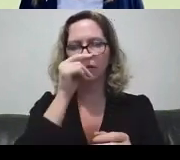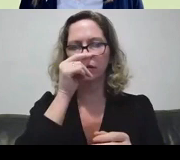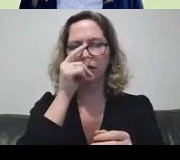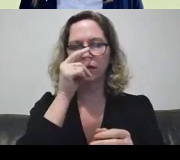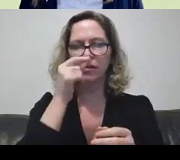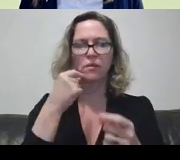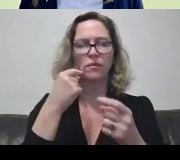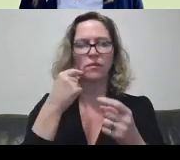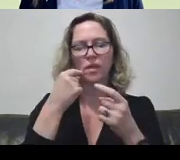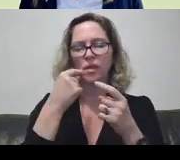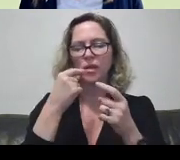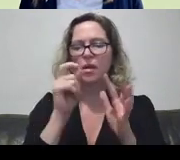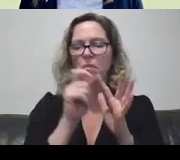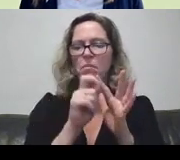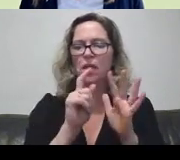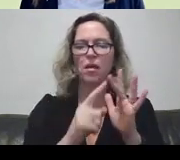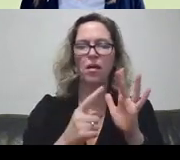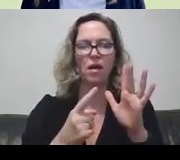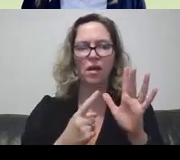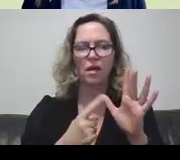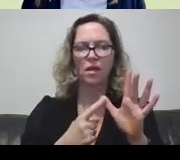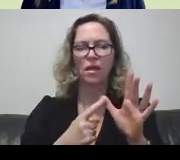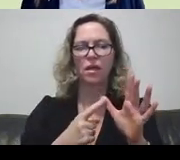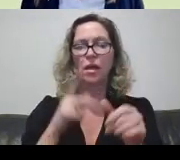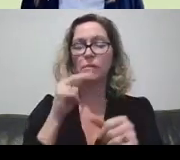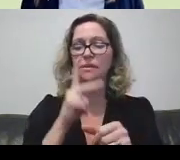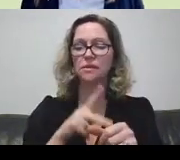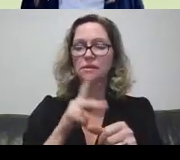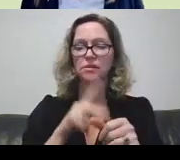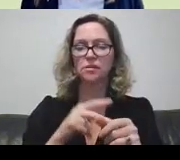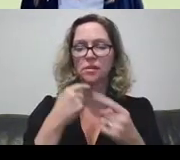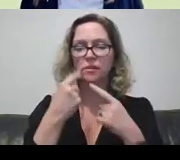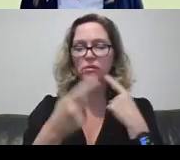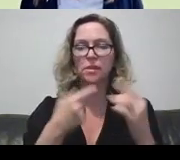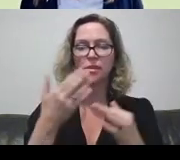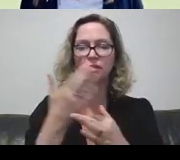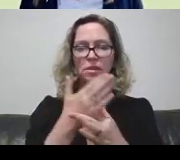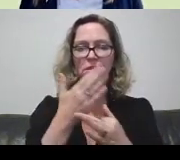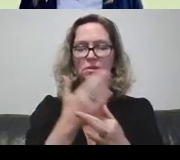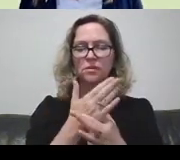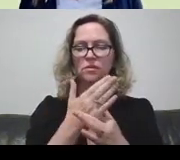called a PIA request to identify the information the LAC and planner use to